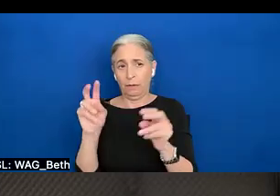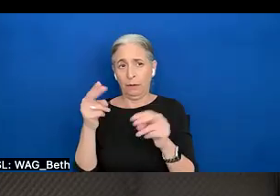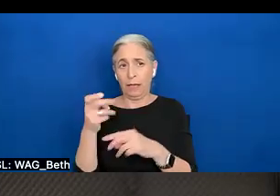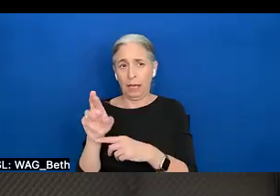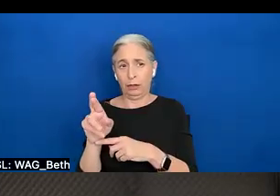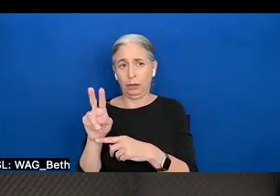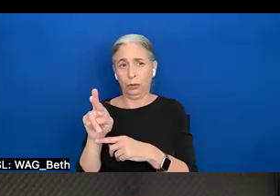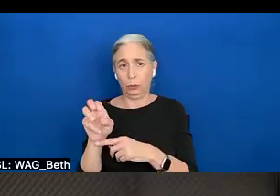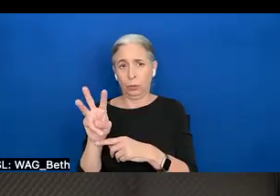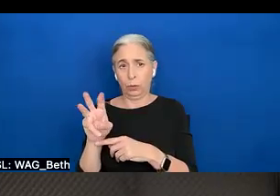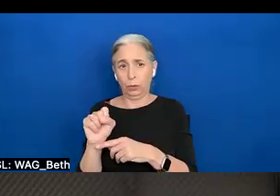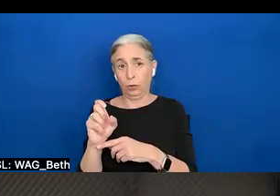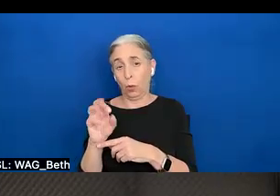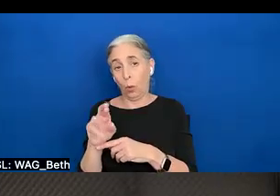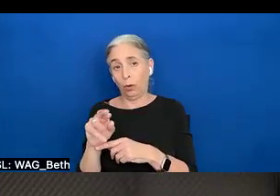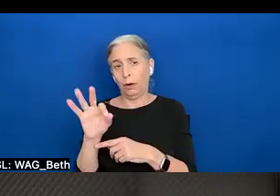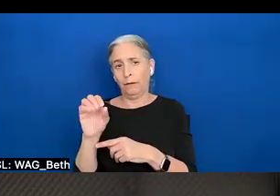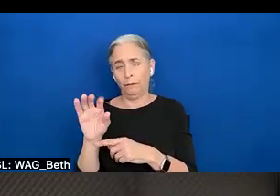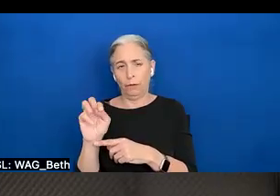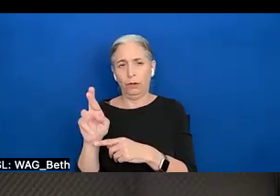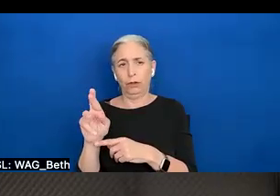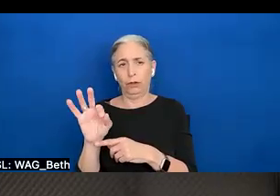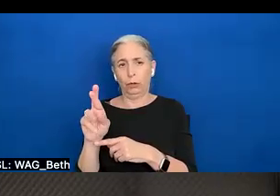number of header rows or footer rows.